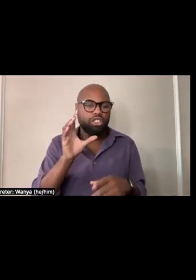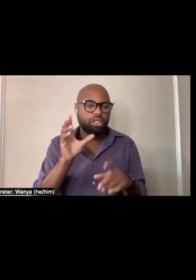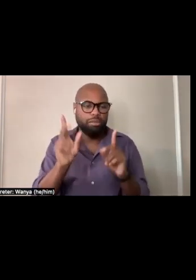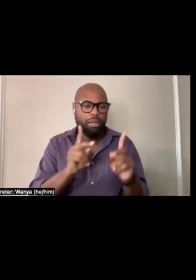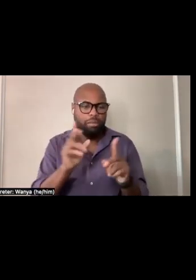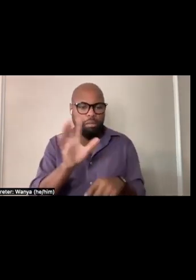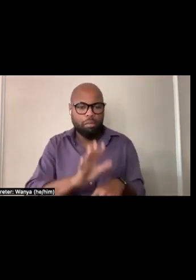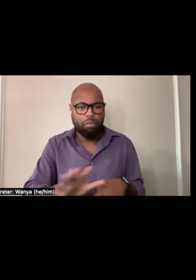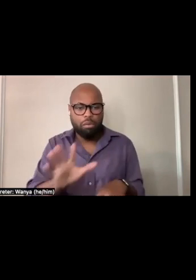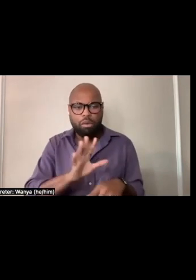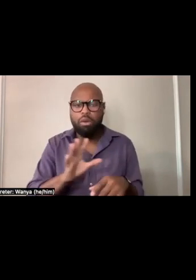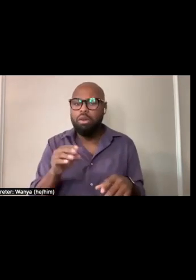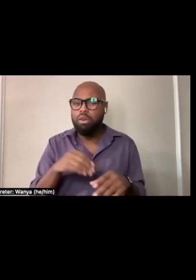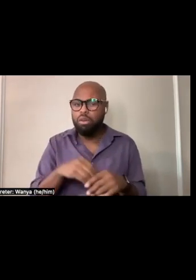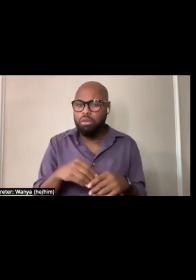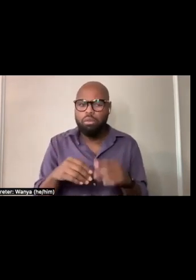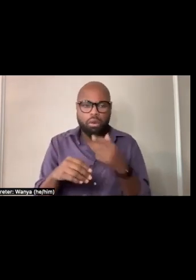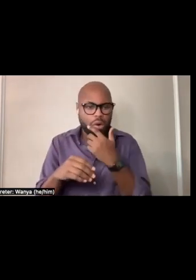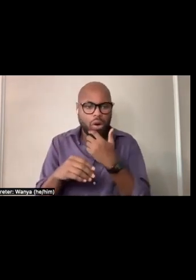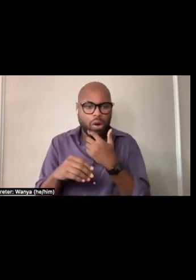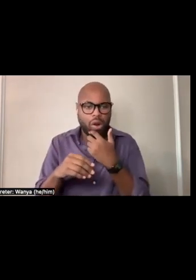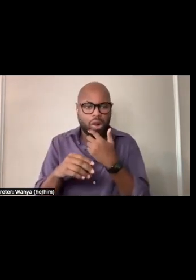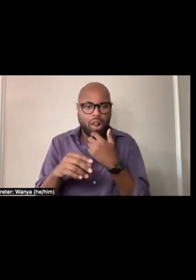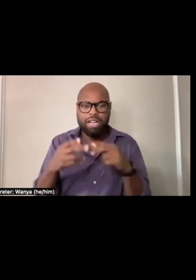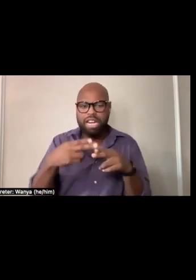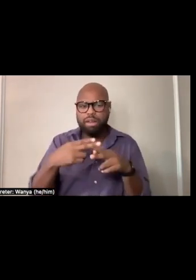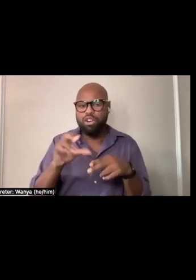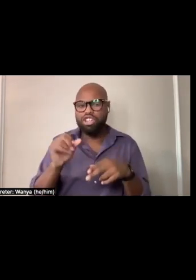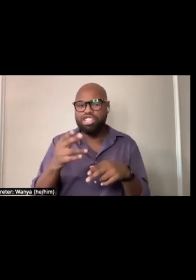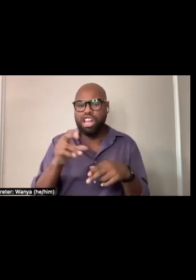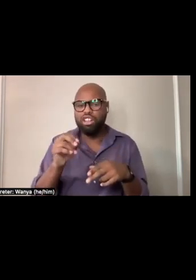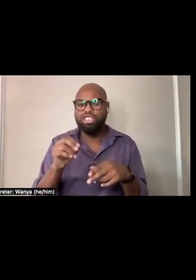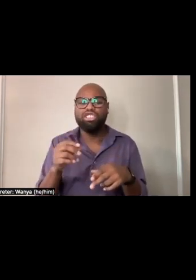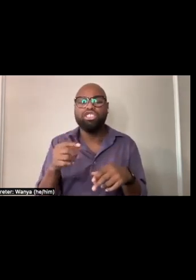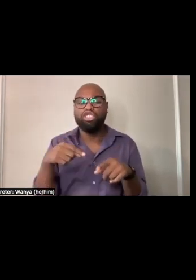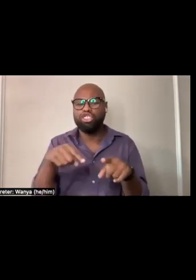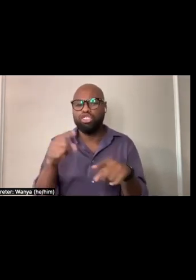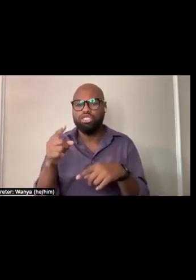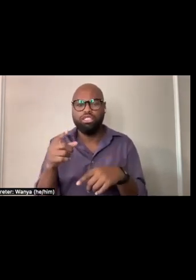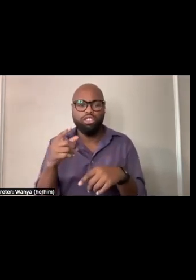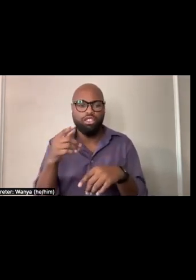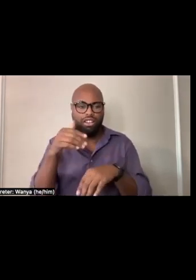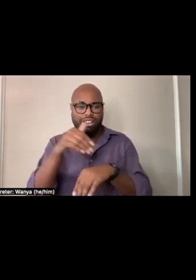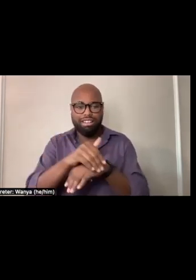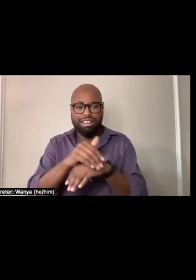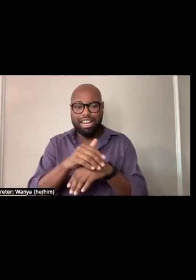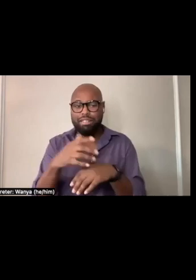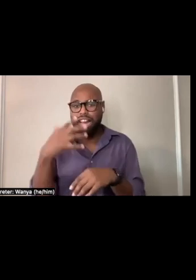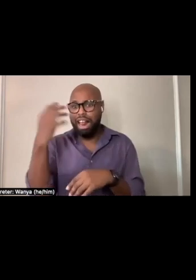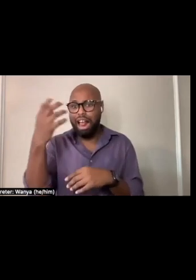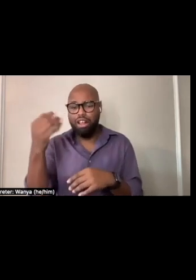Public health officials, were obviously aware of these numbers before the pandemic, but they're really no less shocking.